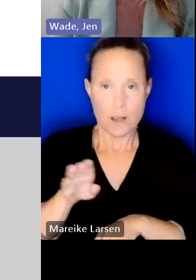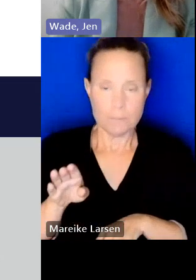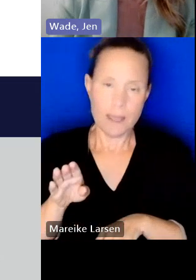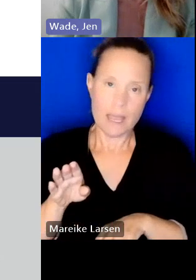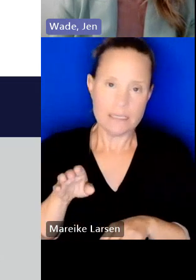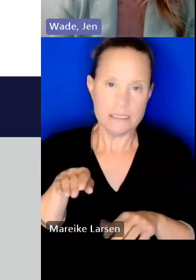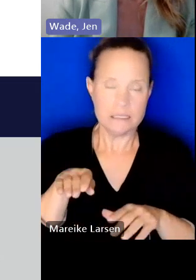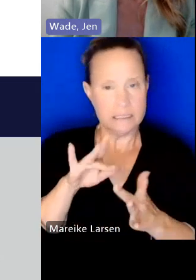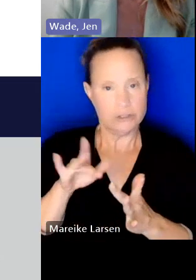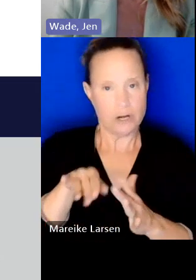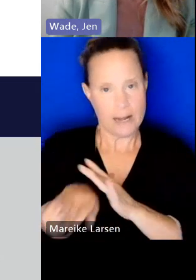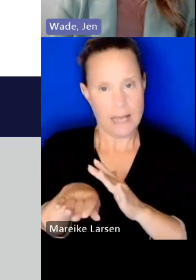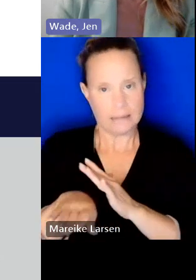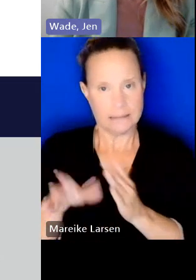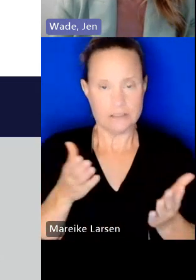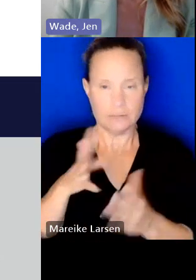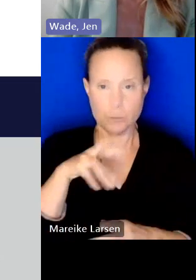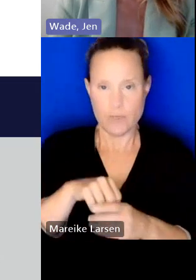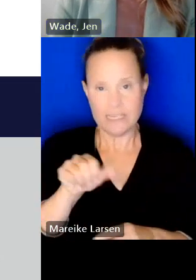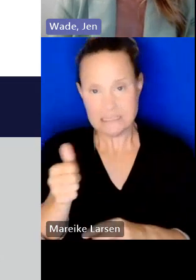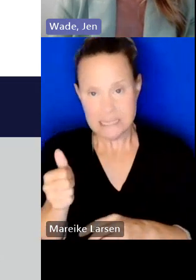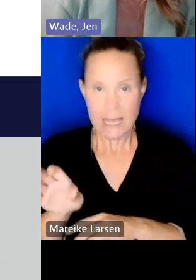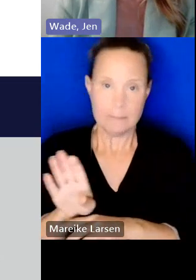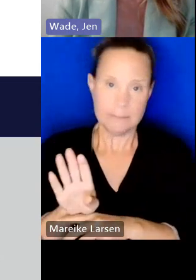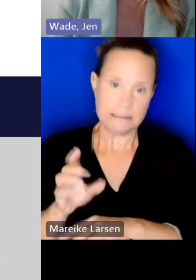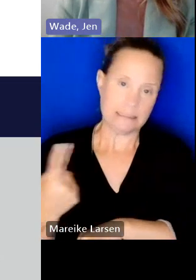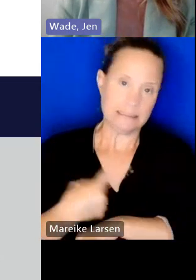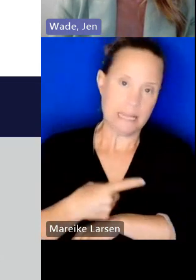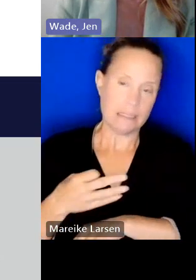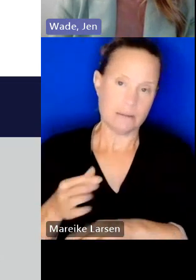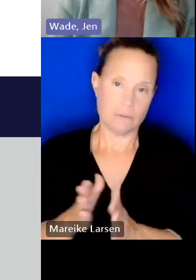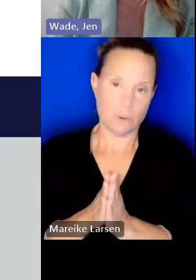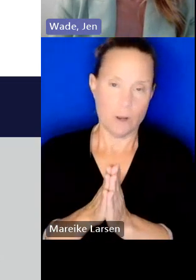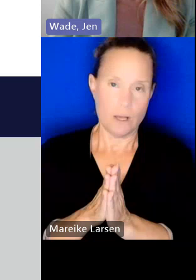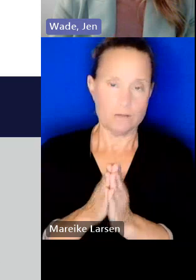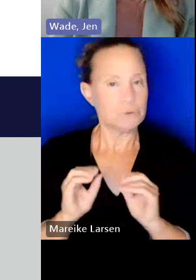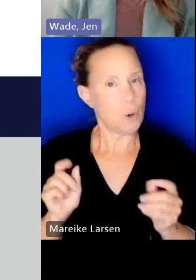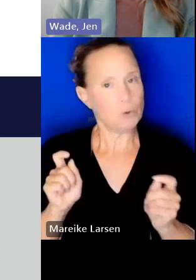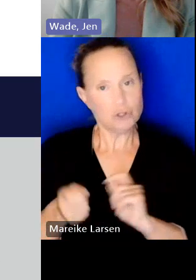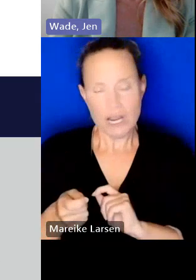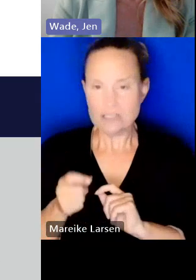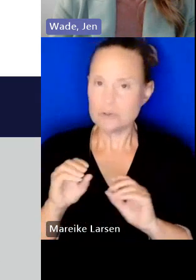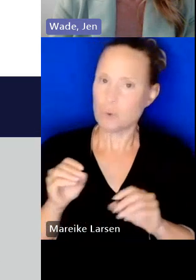Within 10 business days of a request with no changes or delays attributable to the.